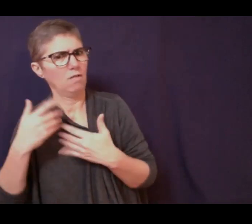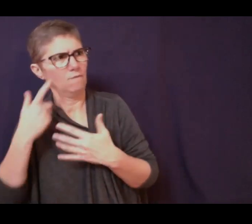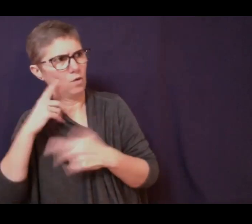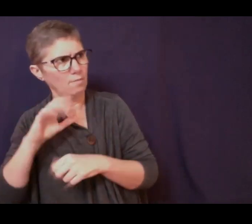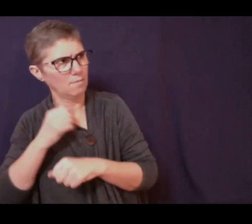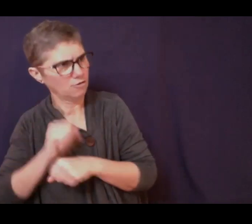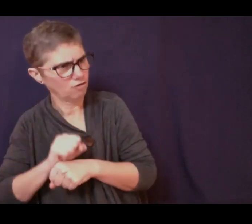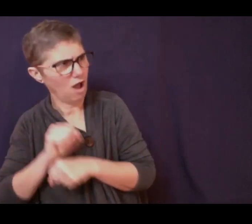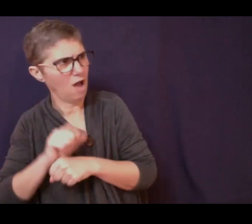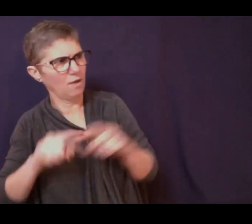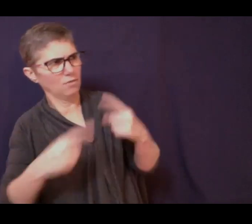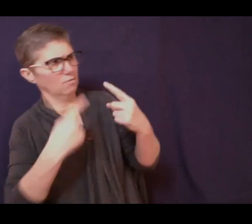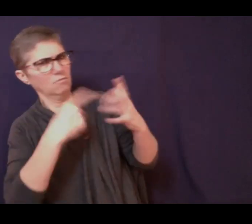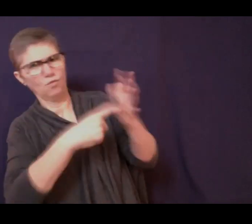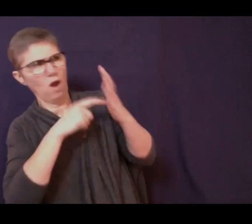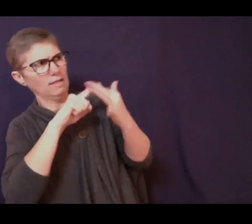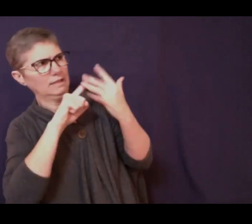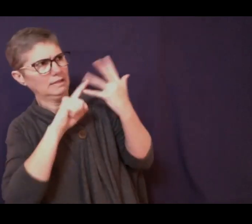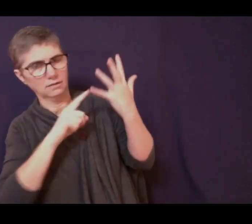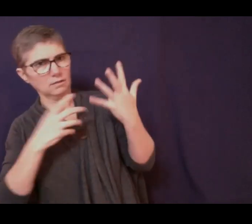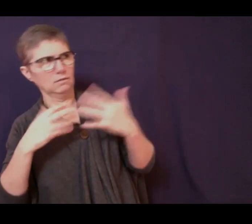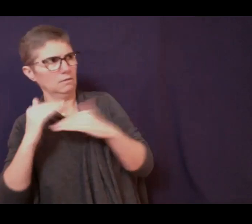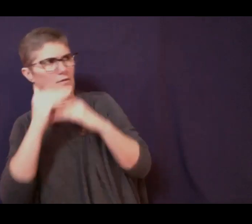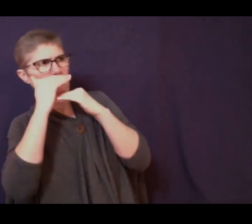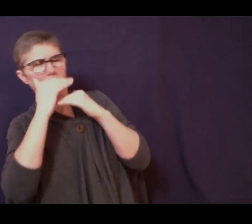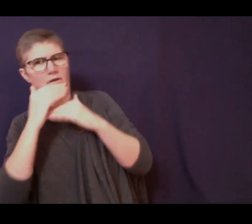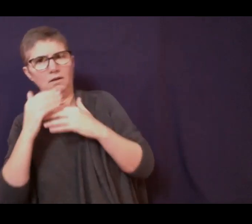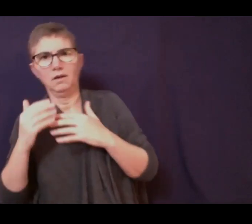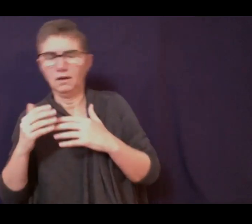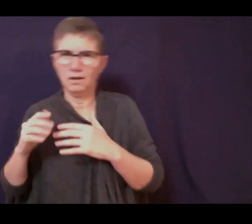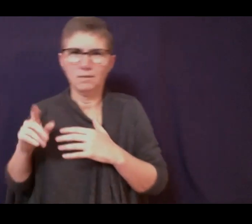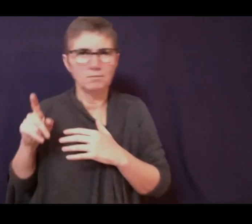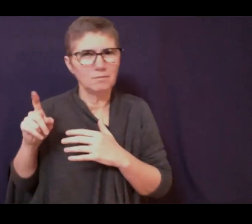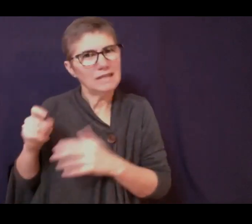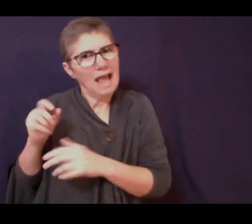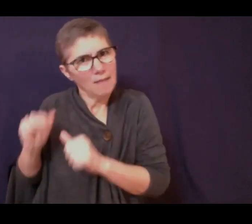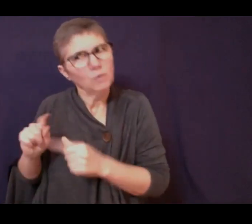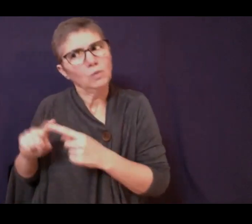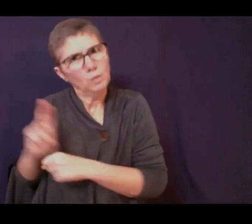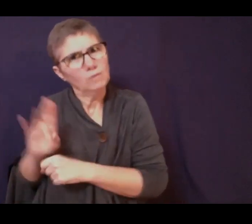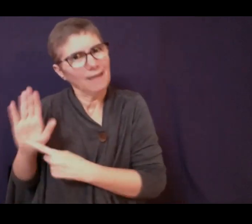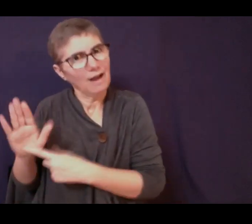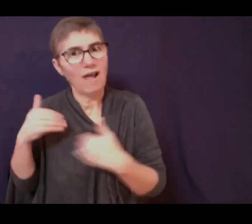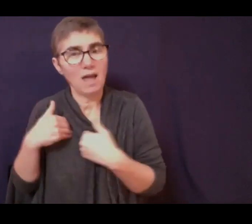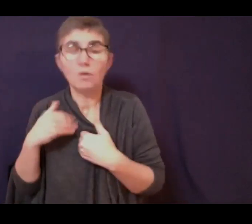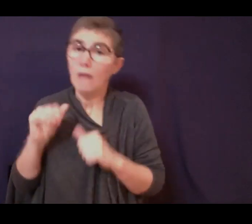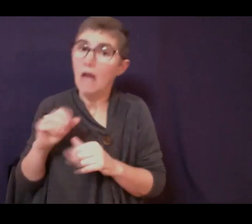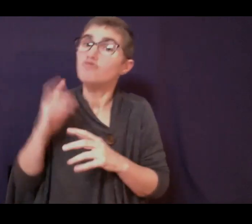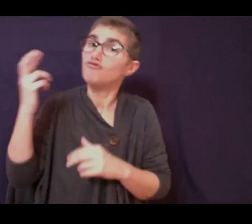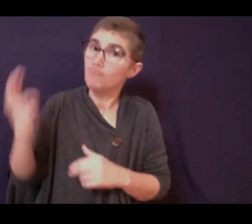use that they need out of the service animal so be mine you can make reasonable requests about